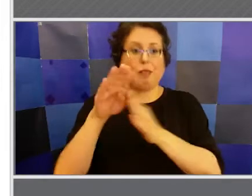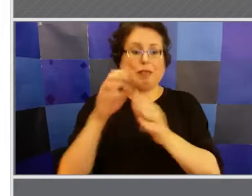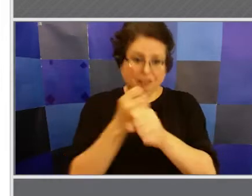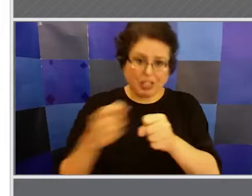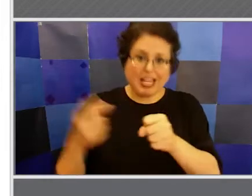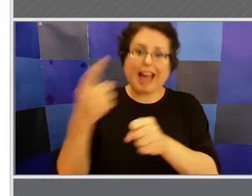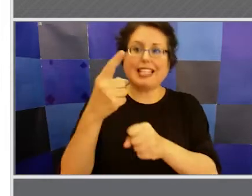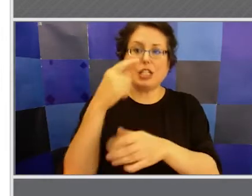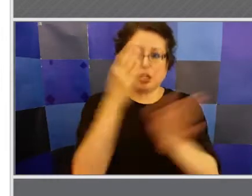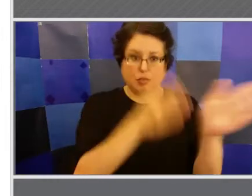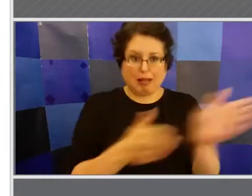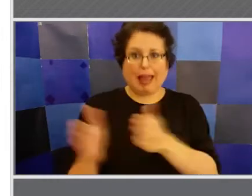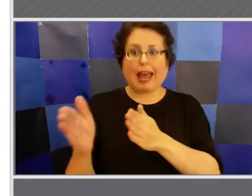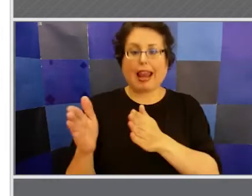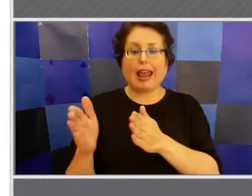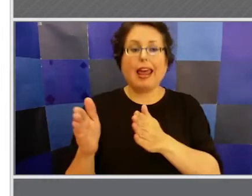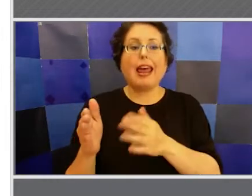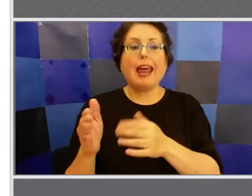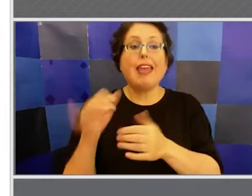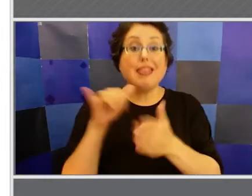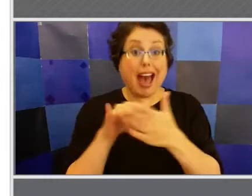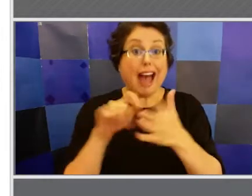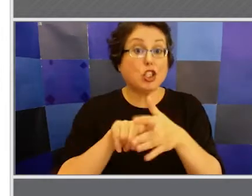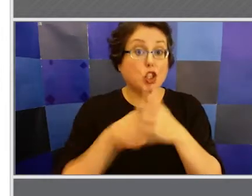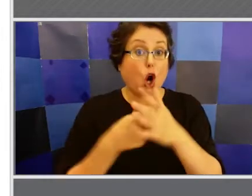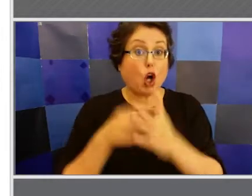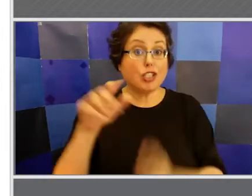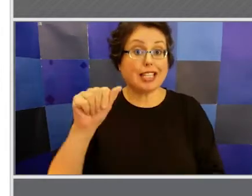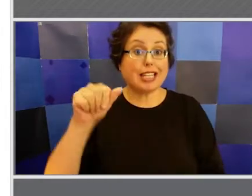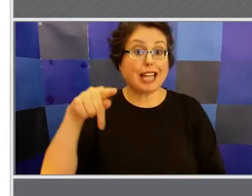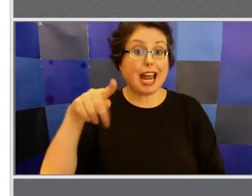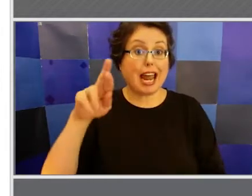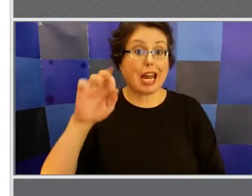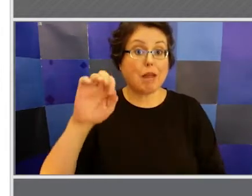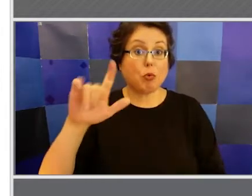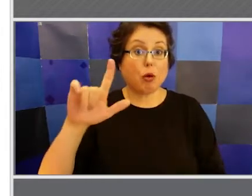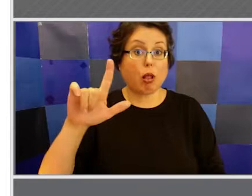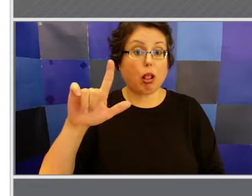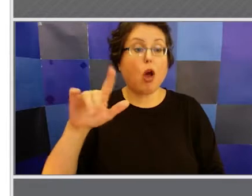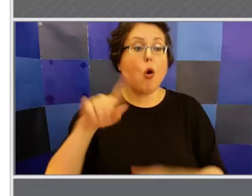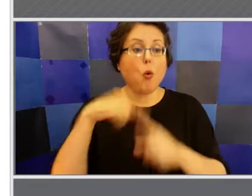It starts each year in April, when the mayor announces the priorities for the next year